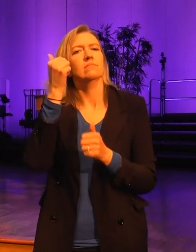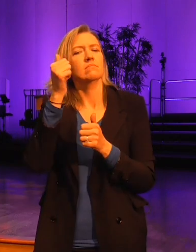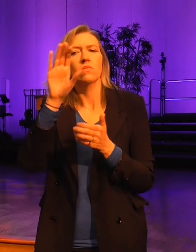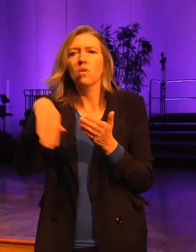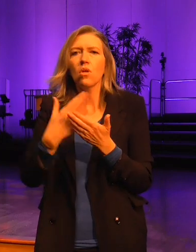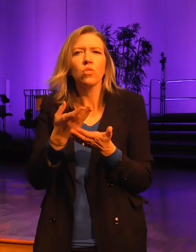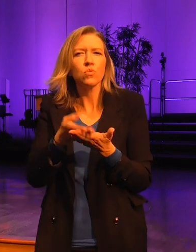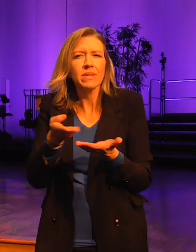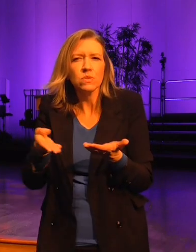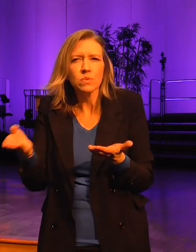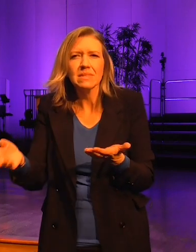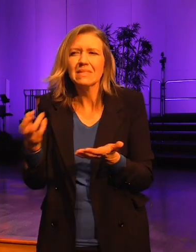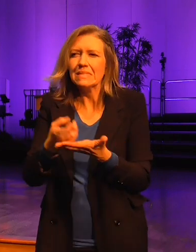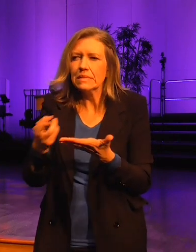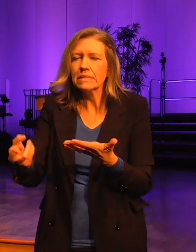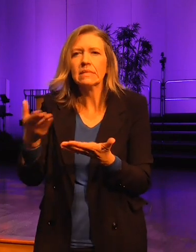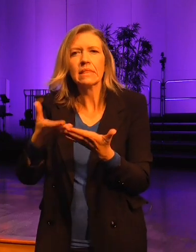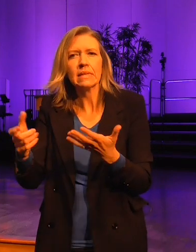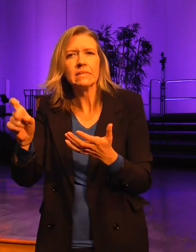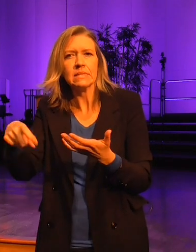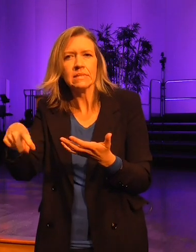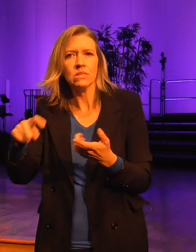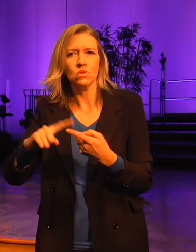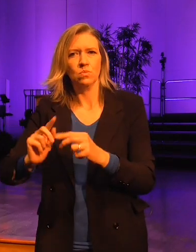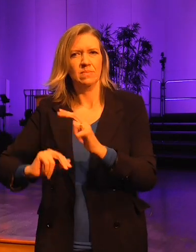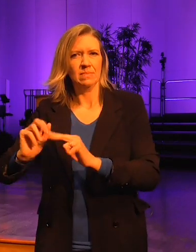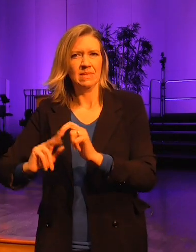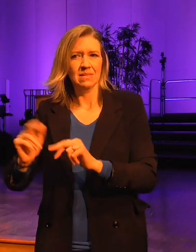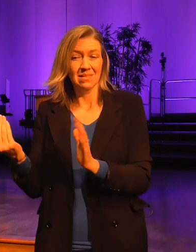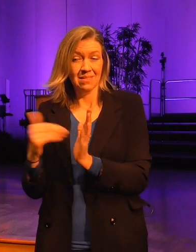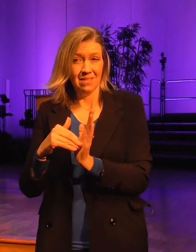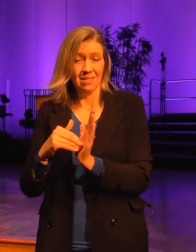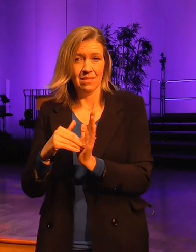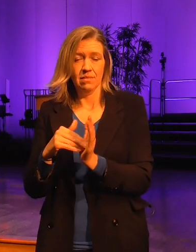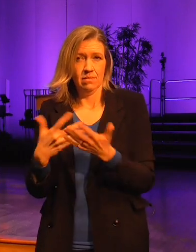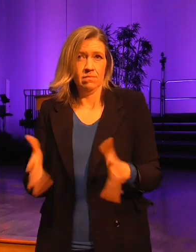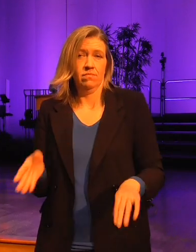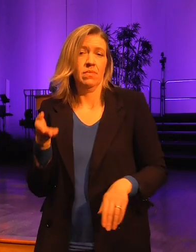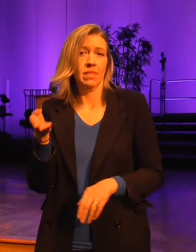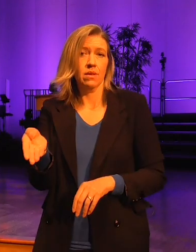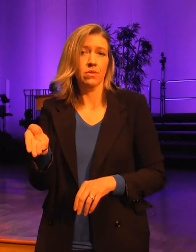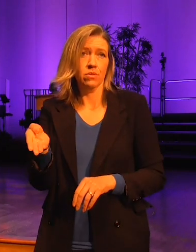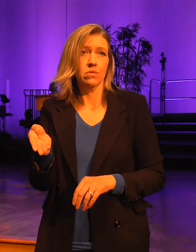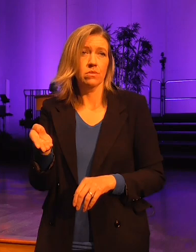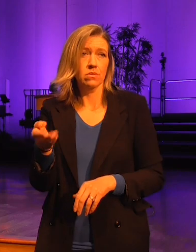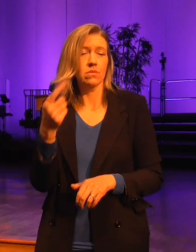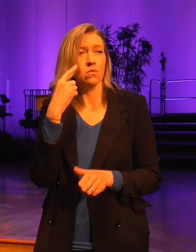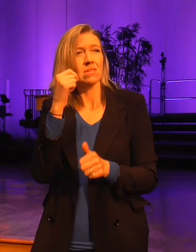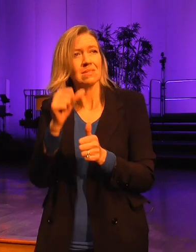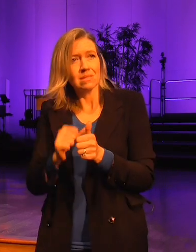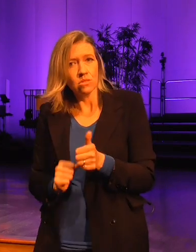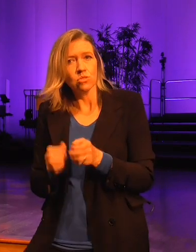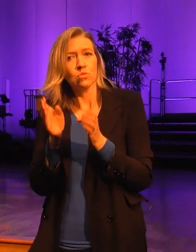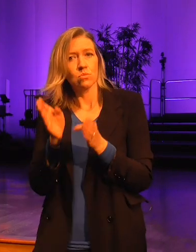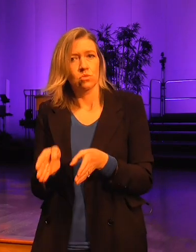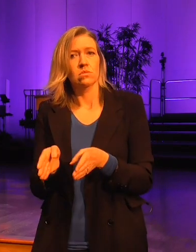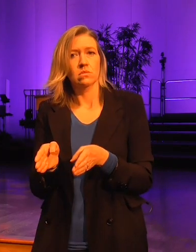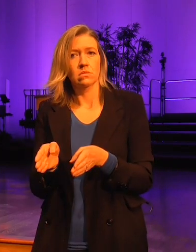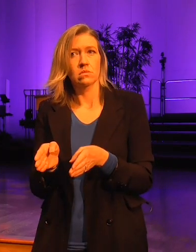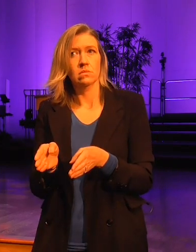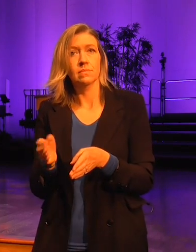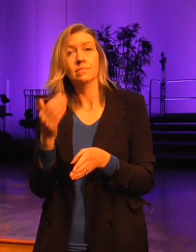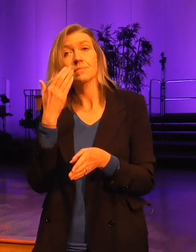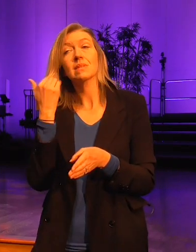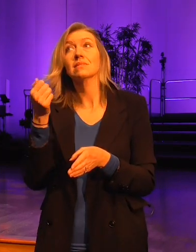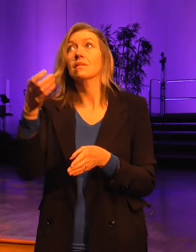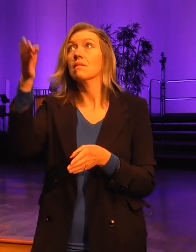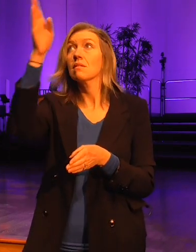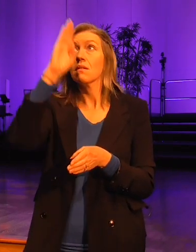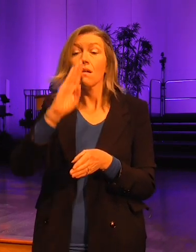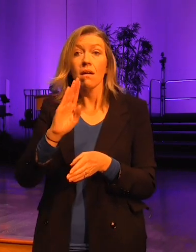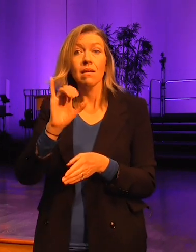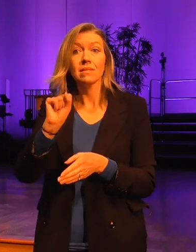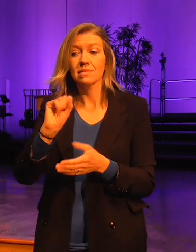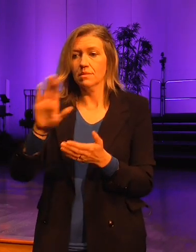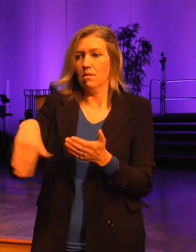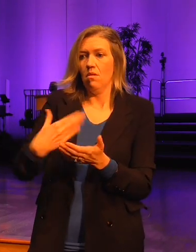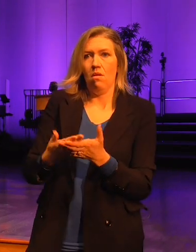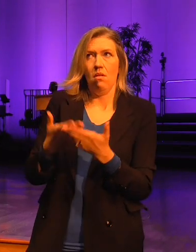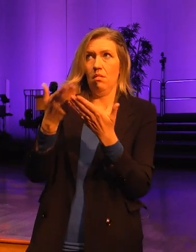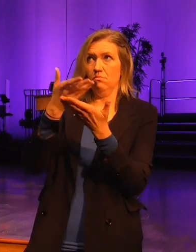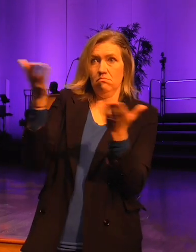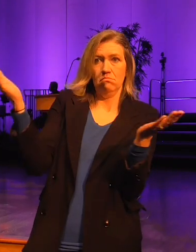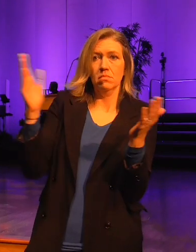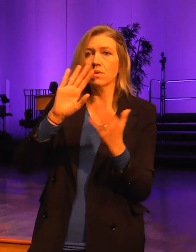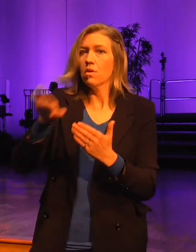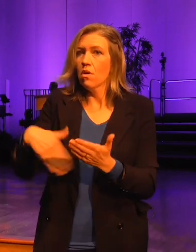them rebuild are there for each each person because God is all there is in all situations